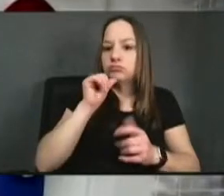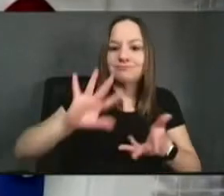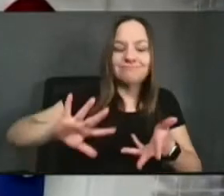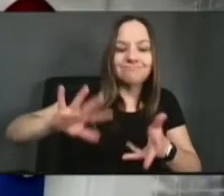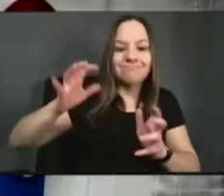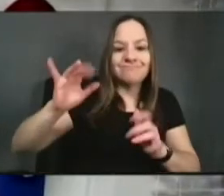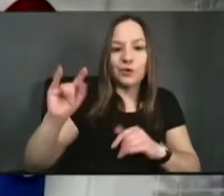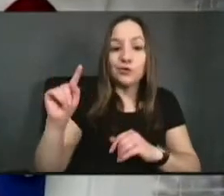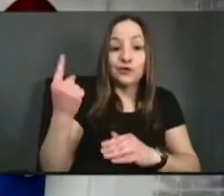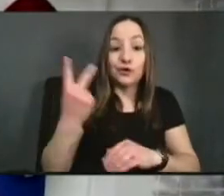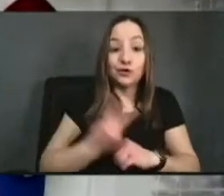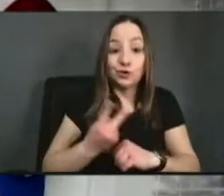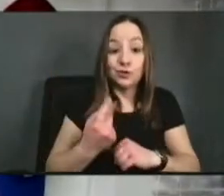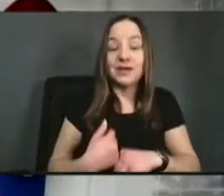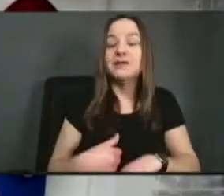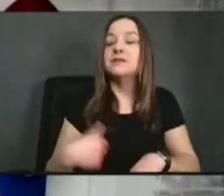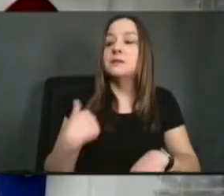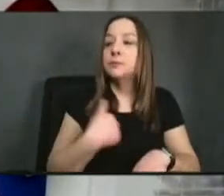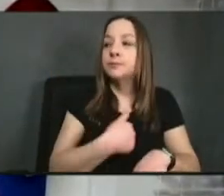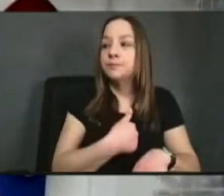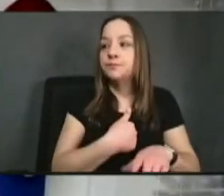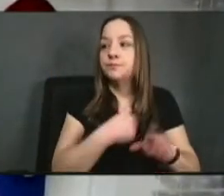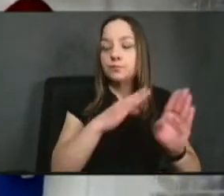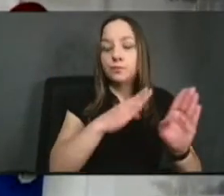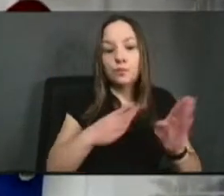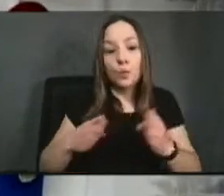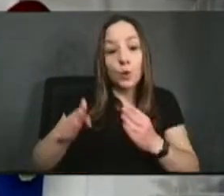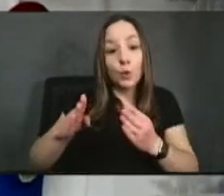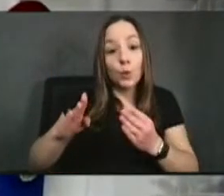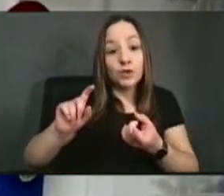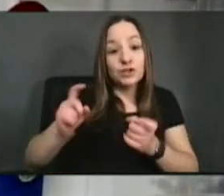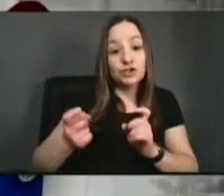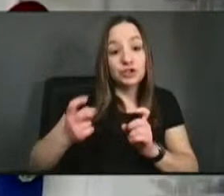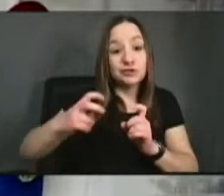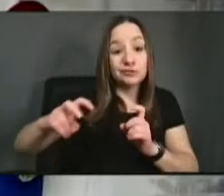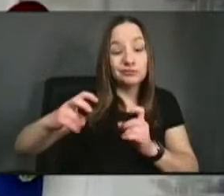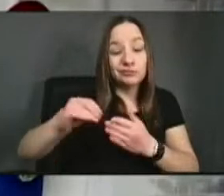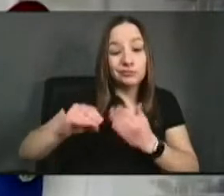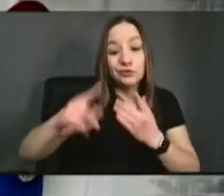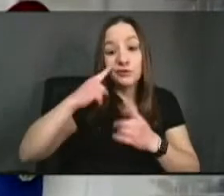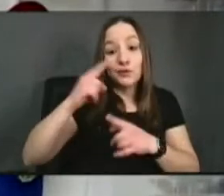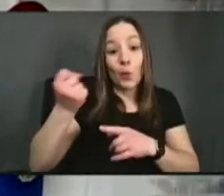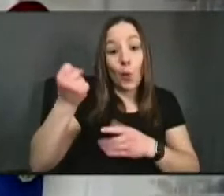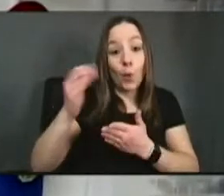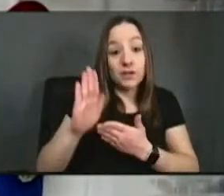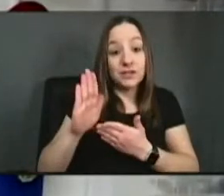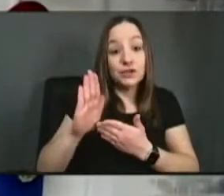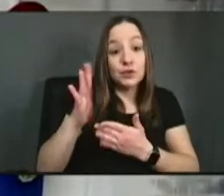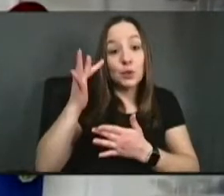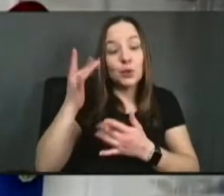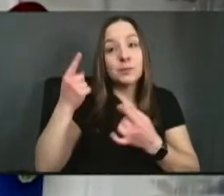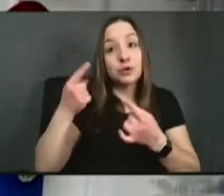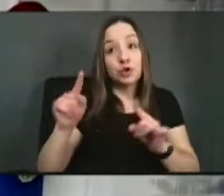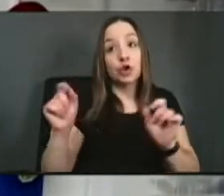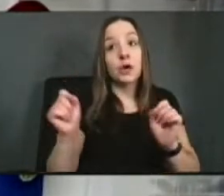there aren't any more hiccups in the first two days. We rounded transportation students to all